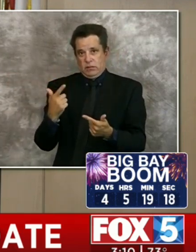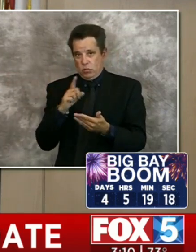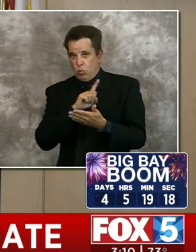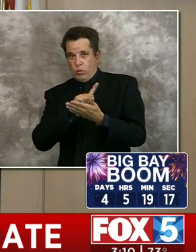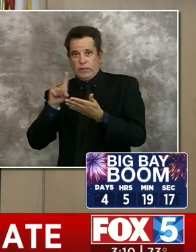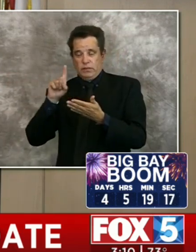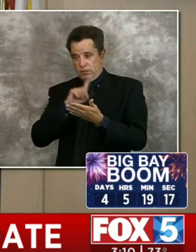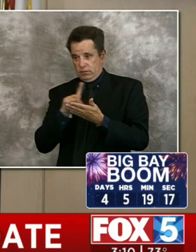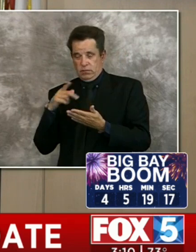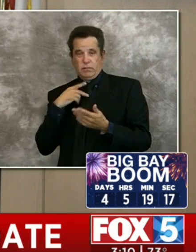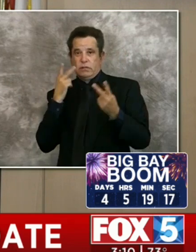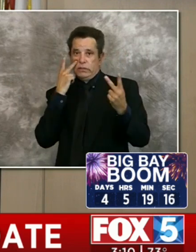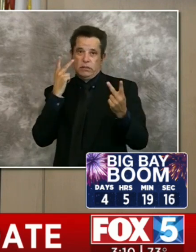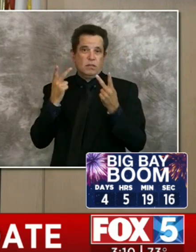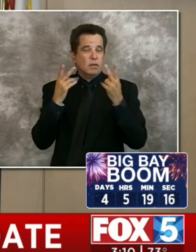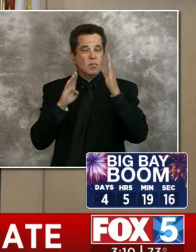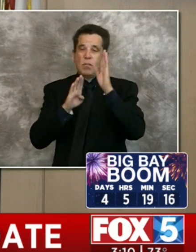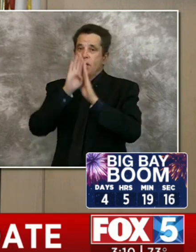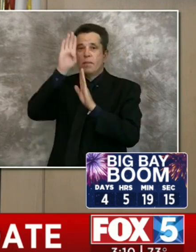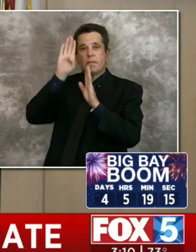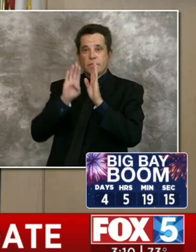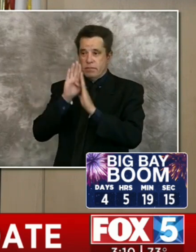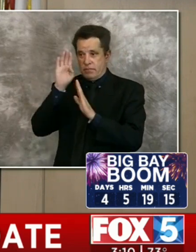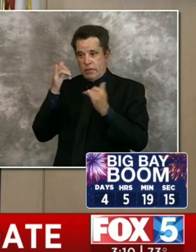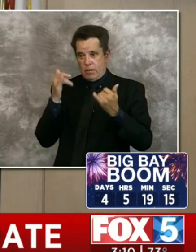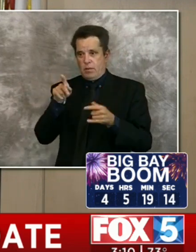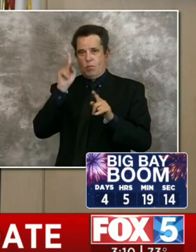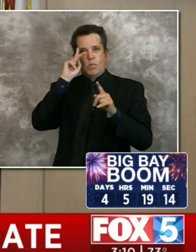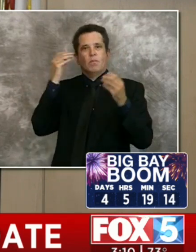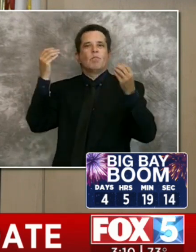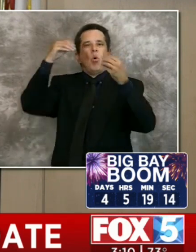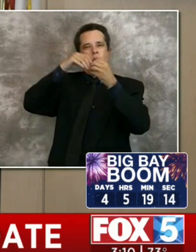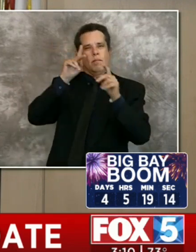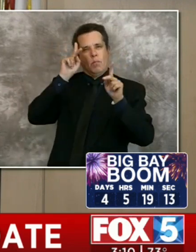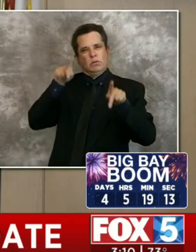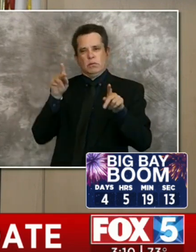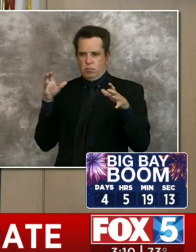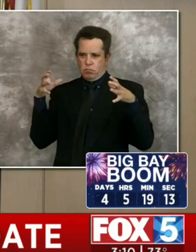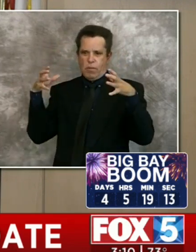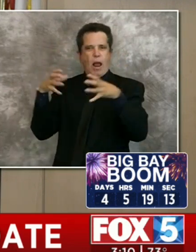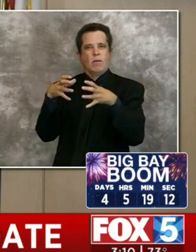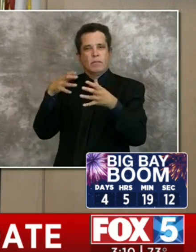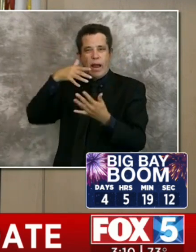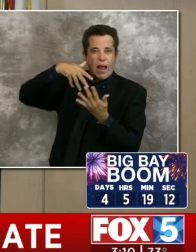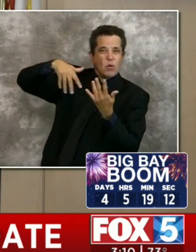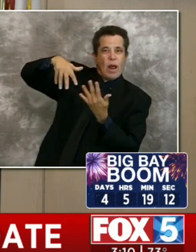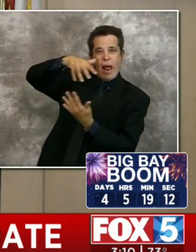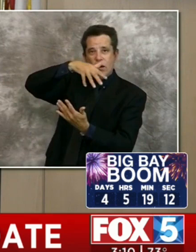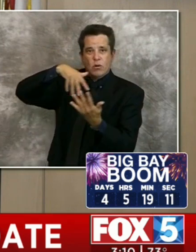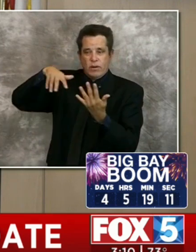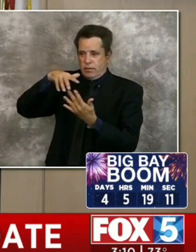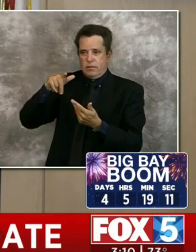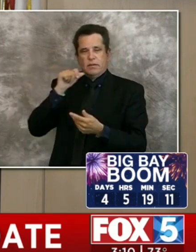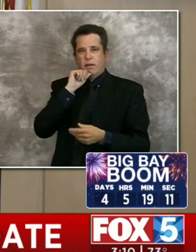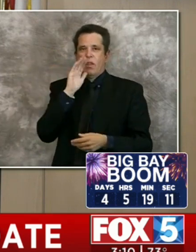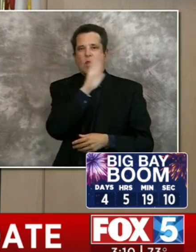AND OTHERS FROM CONTRACTING COVID-19 OVER THE LAST FEW WEEKS. WE HAVE SEEN A MARKED